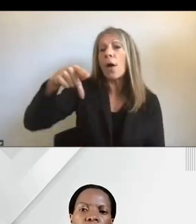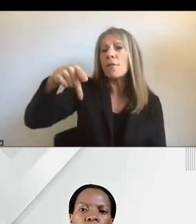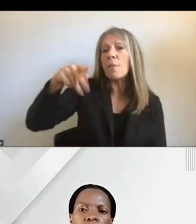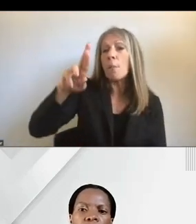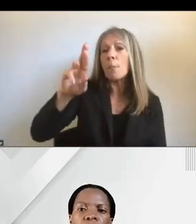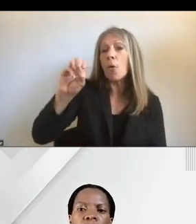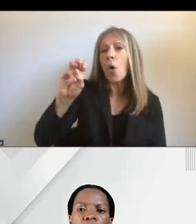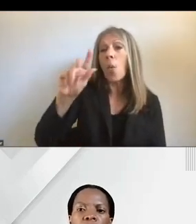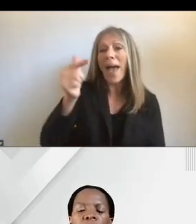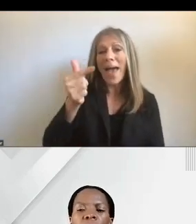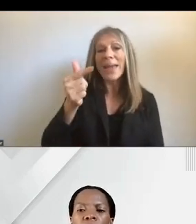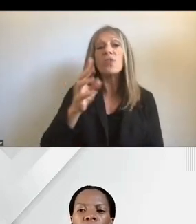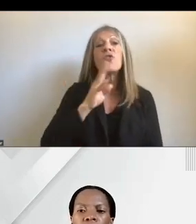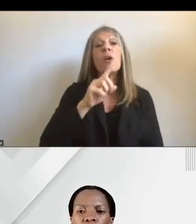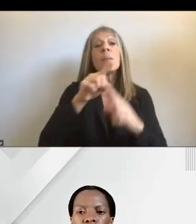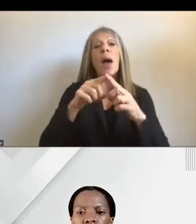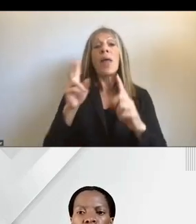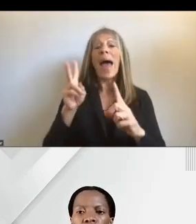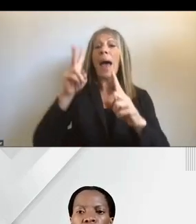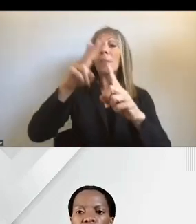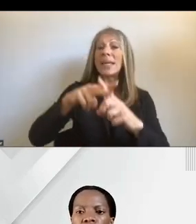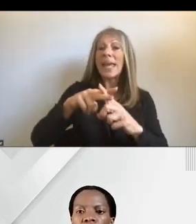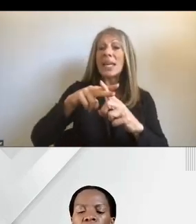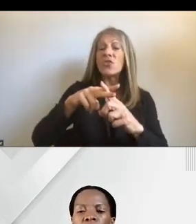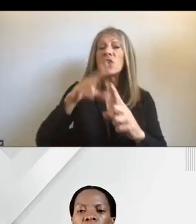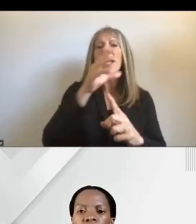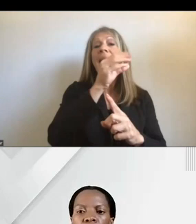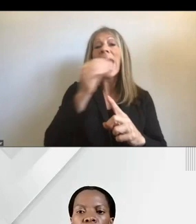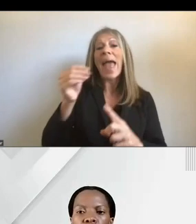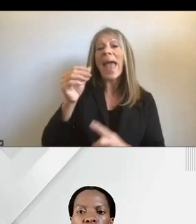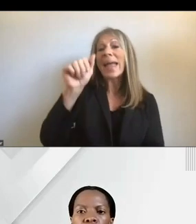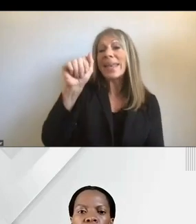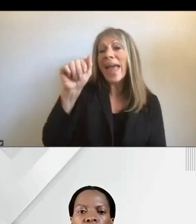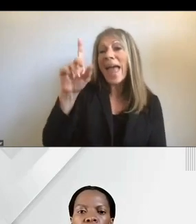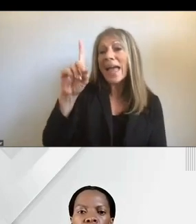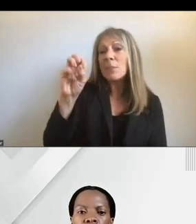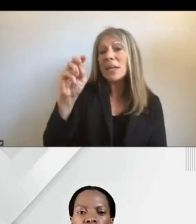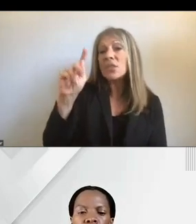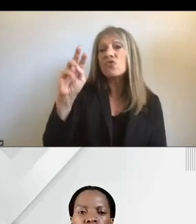Guidelines addresses the application and administration of the rule.